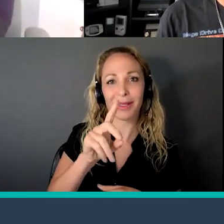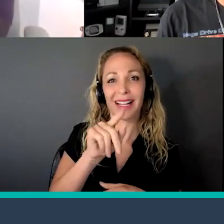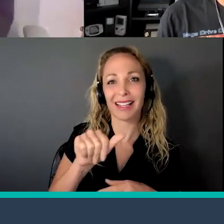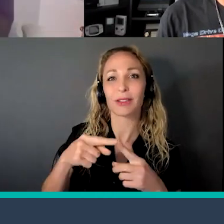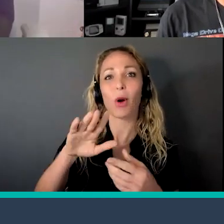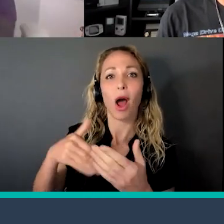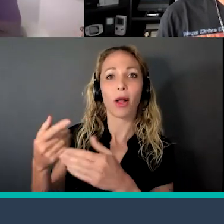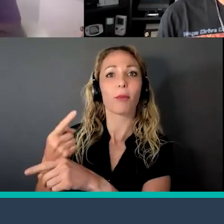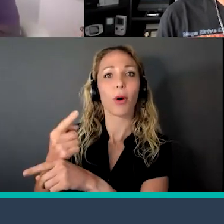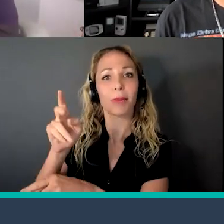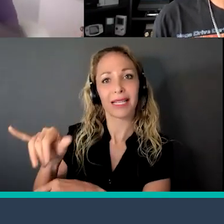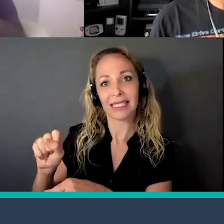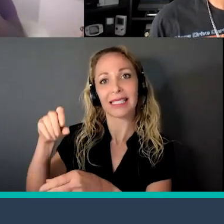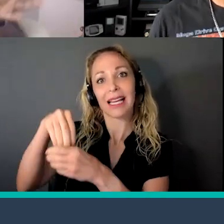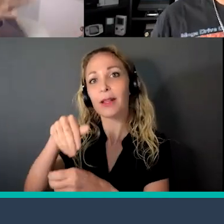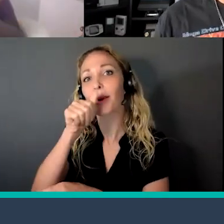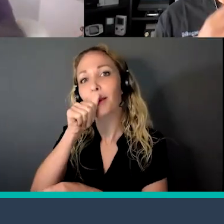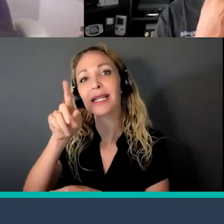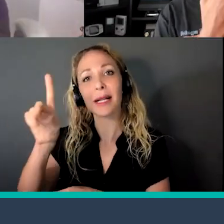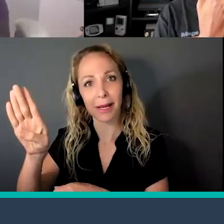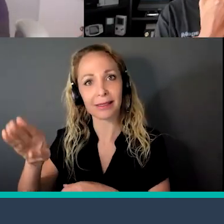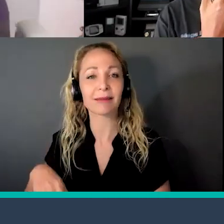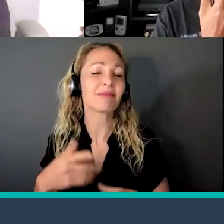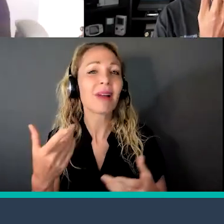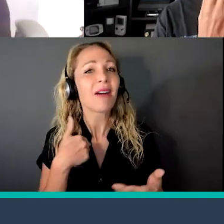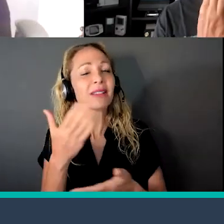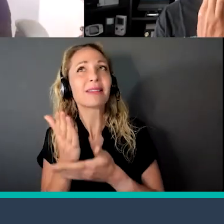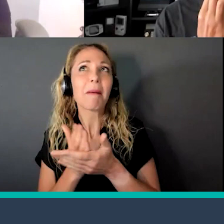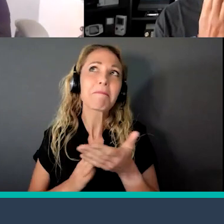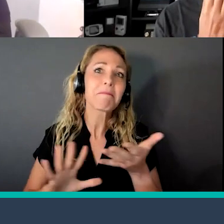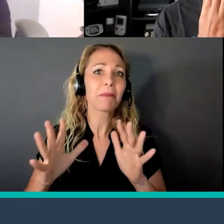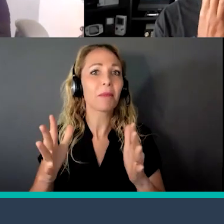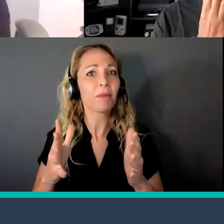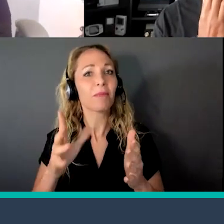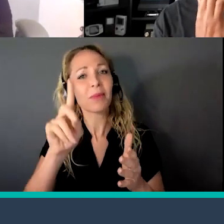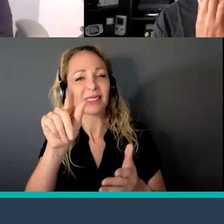AND SOME LEVEL OF DATA CLEANING AND DATA INTEGRITY. AND CHECKING.